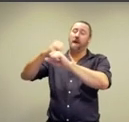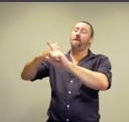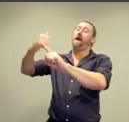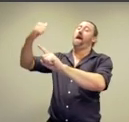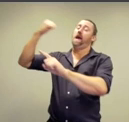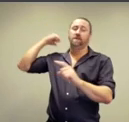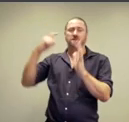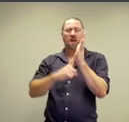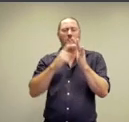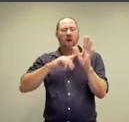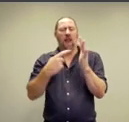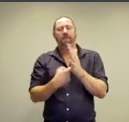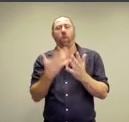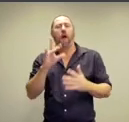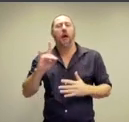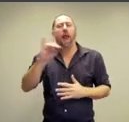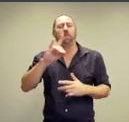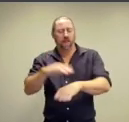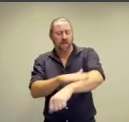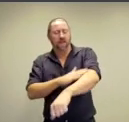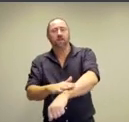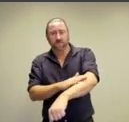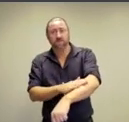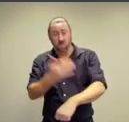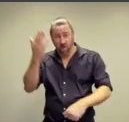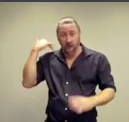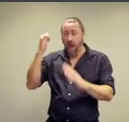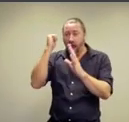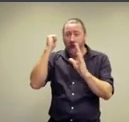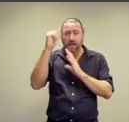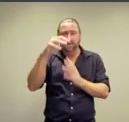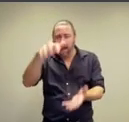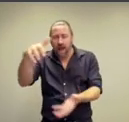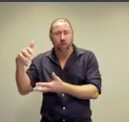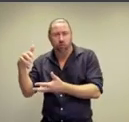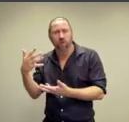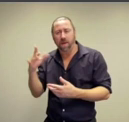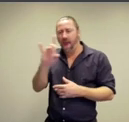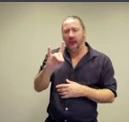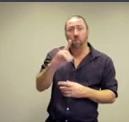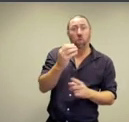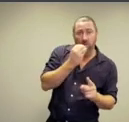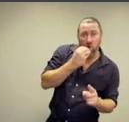The use of leather or animal hides generally stretches back to early hunter-gatherer times